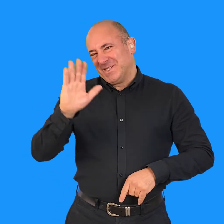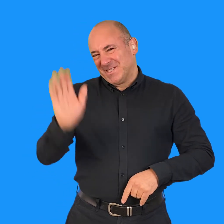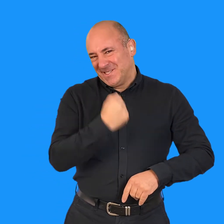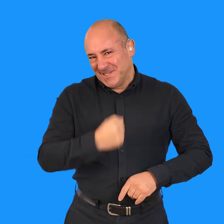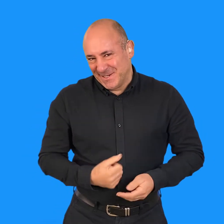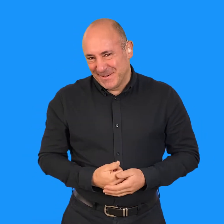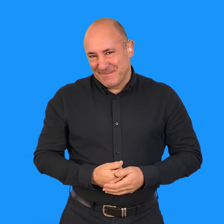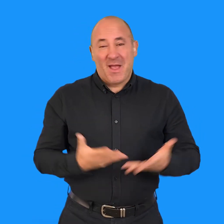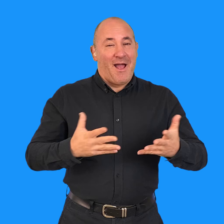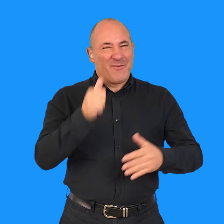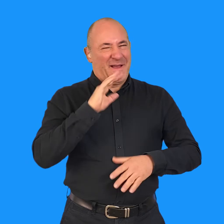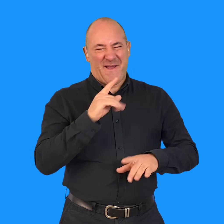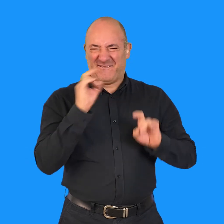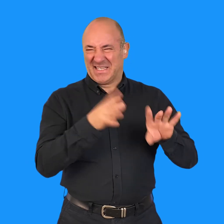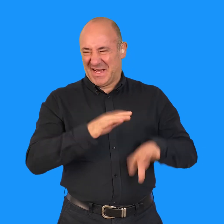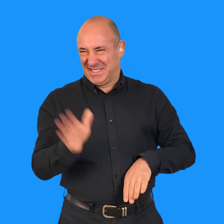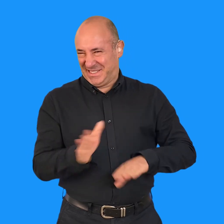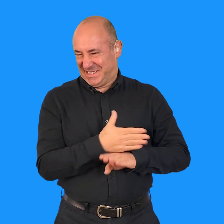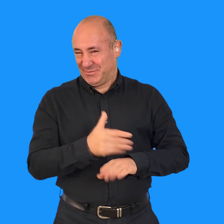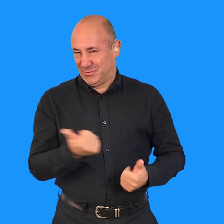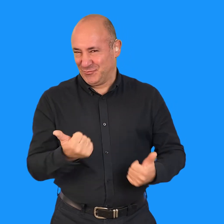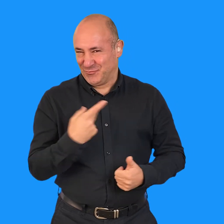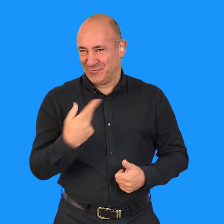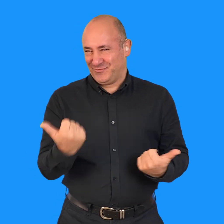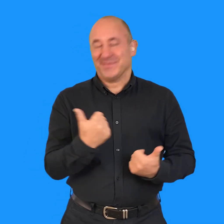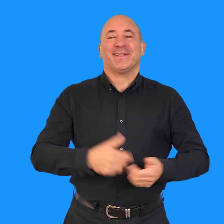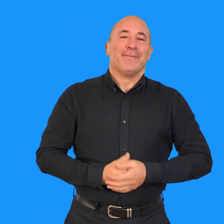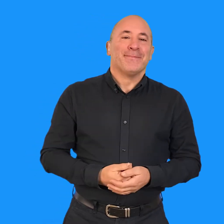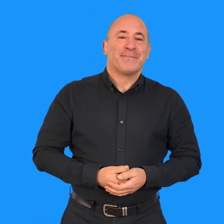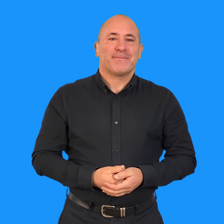But you knows, let's let that go, shall we? Yeah, yeah. Okay.